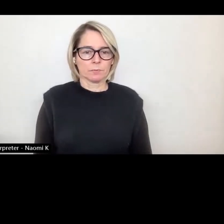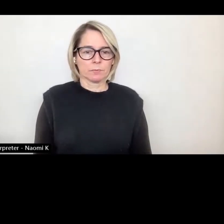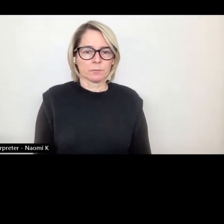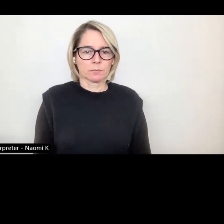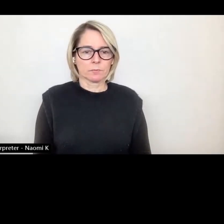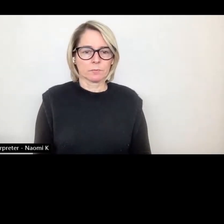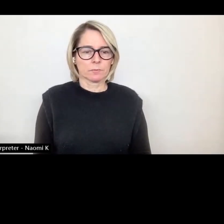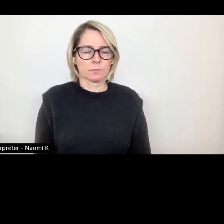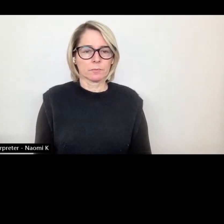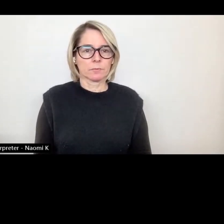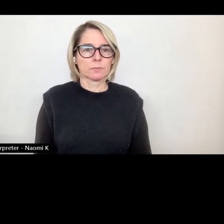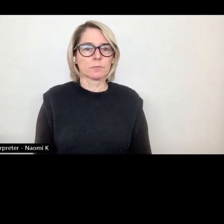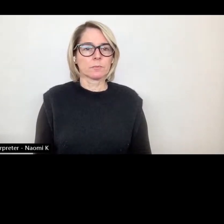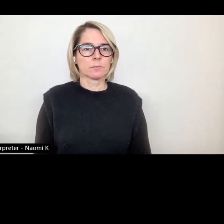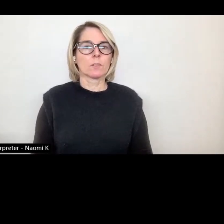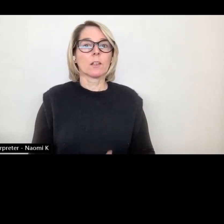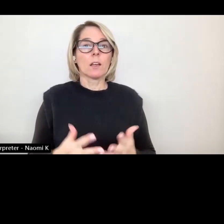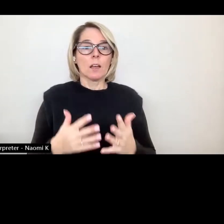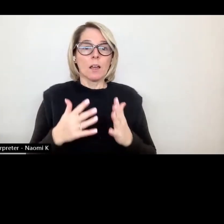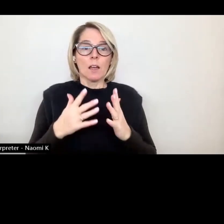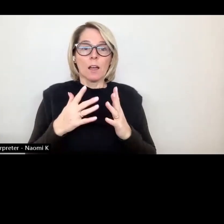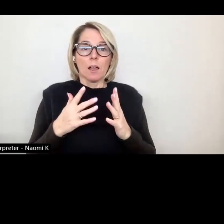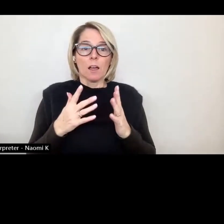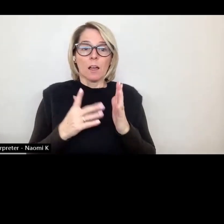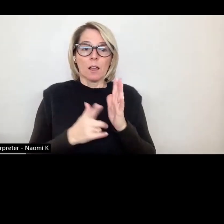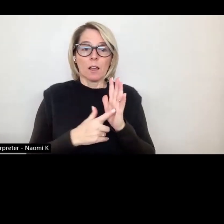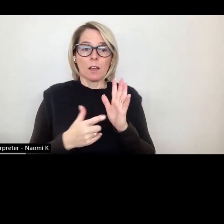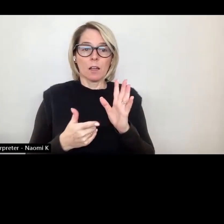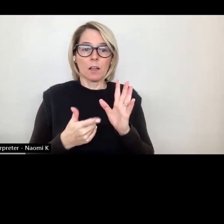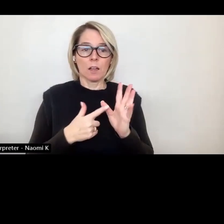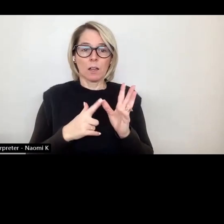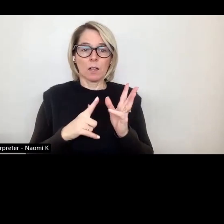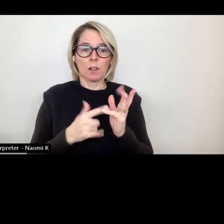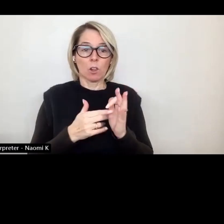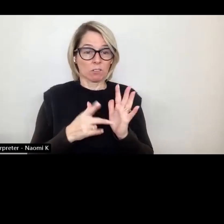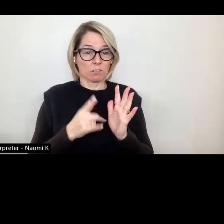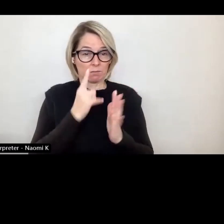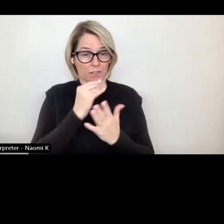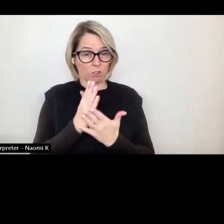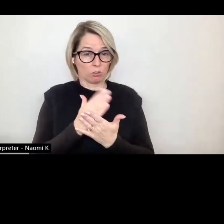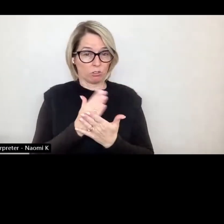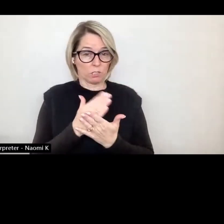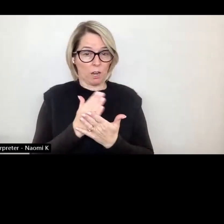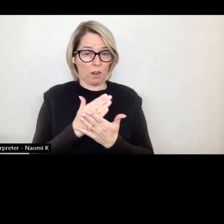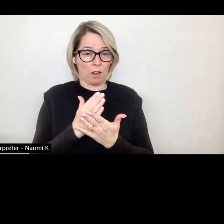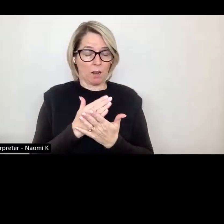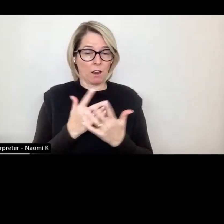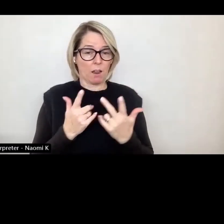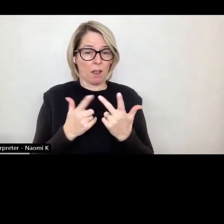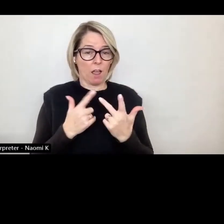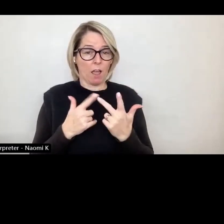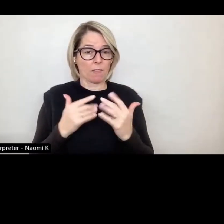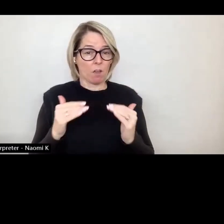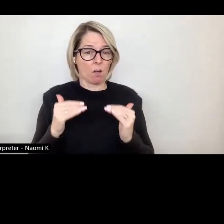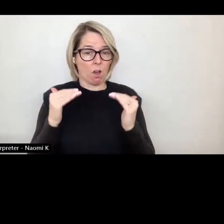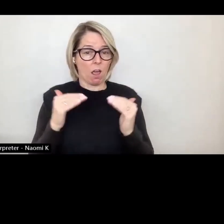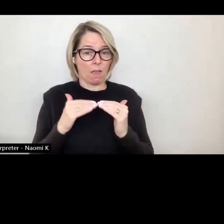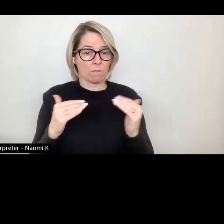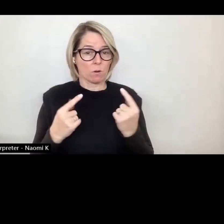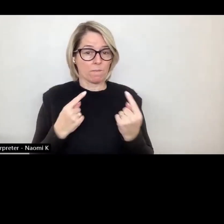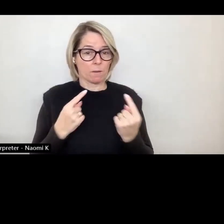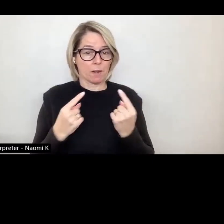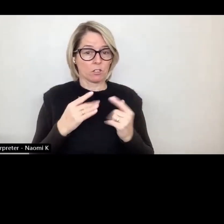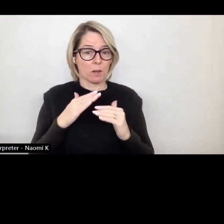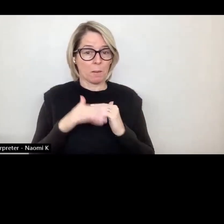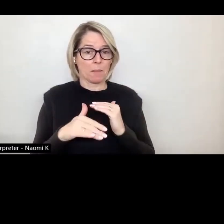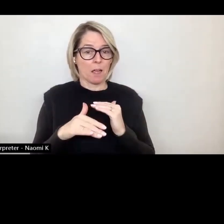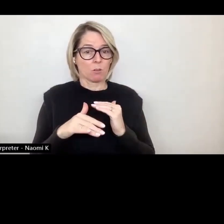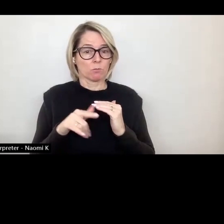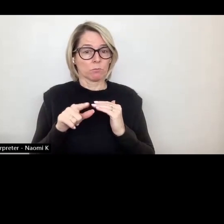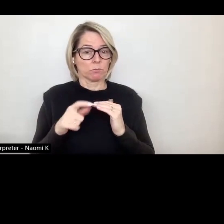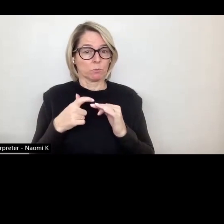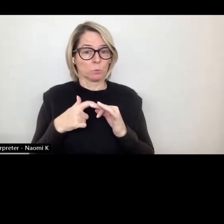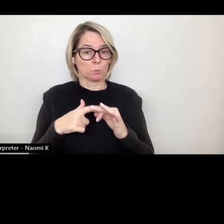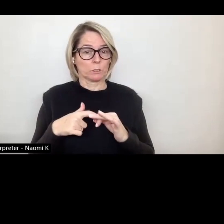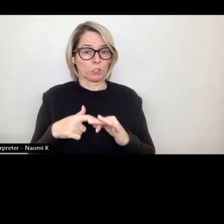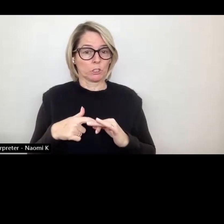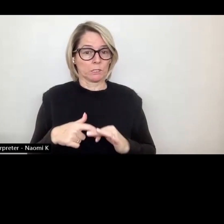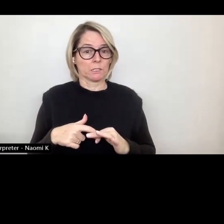Otherwise, Lauren, are you able to share any high level information about the kinds of questions that have been coming through Grant Connect?